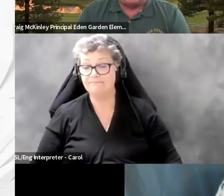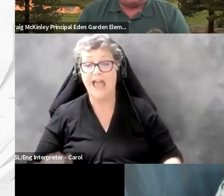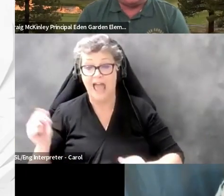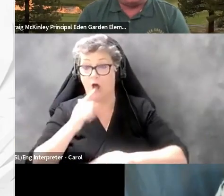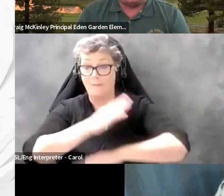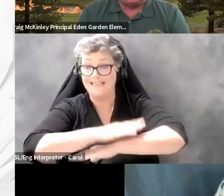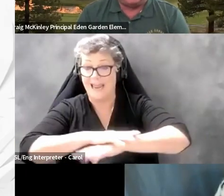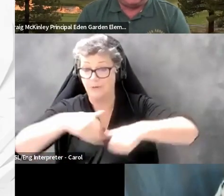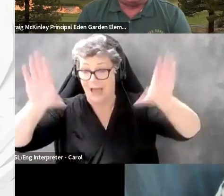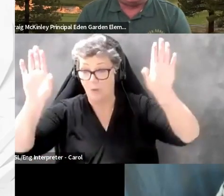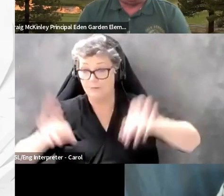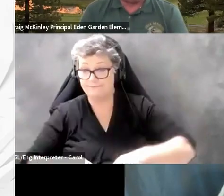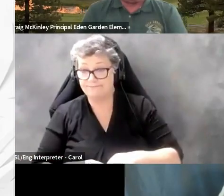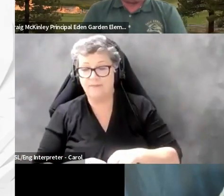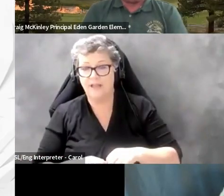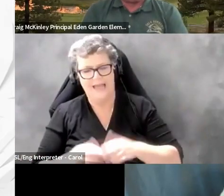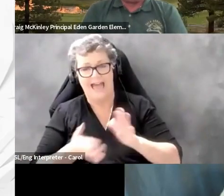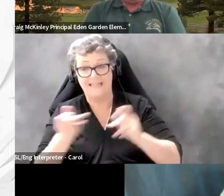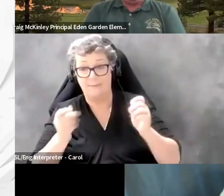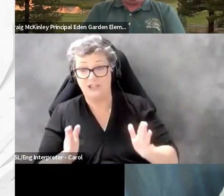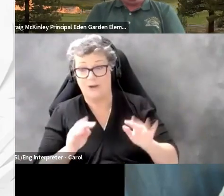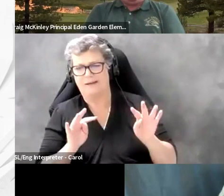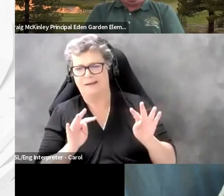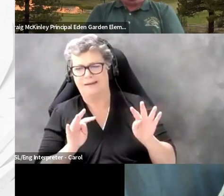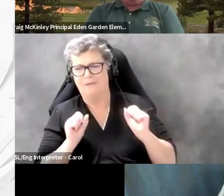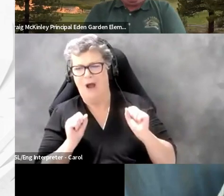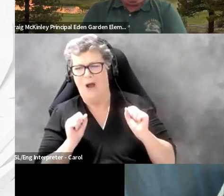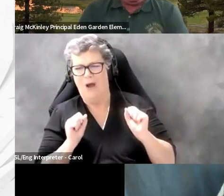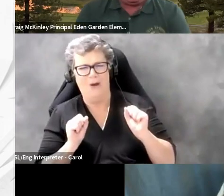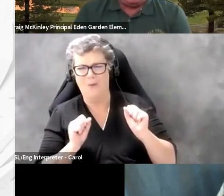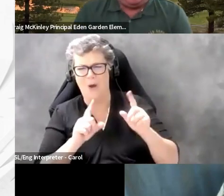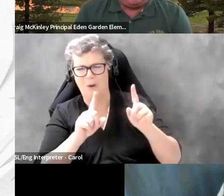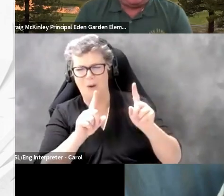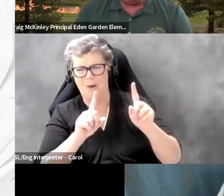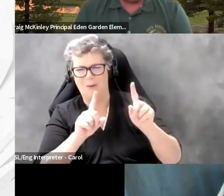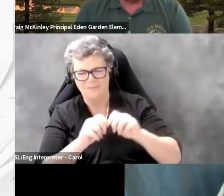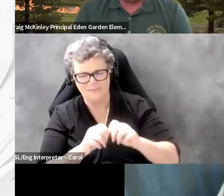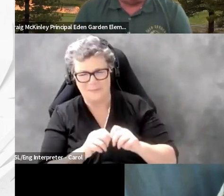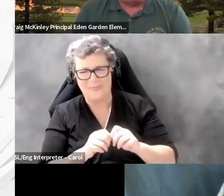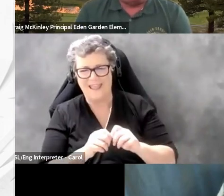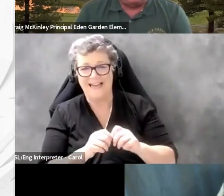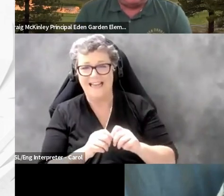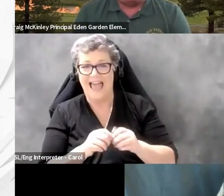out of my classroom.” And as an administrator you go “Whoa! Hold on!” And as we talk through it I